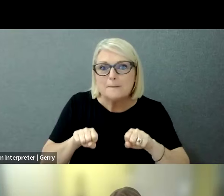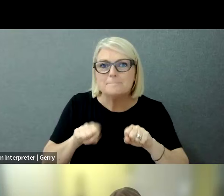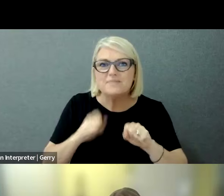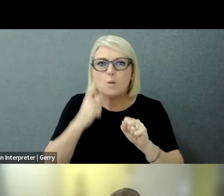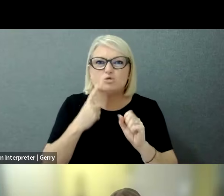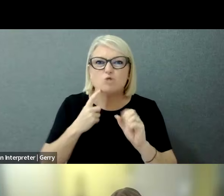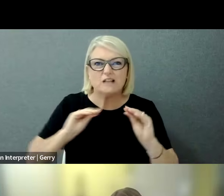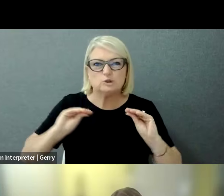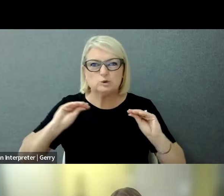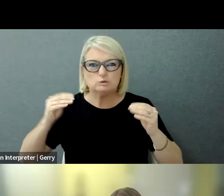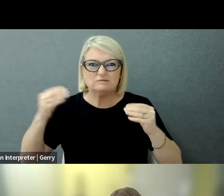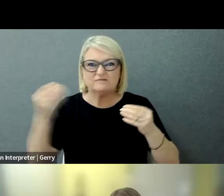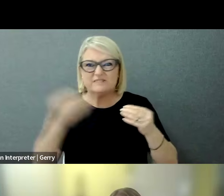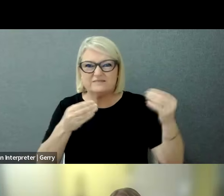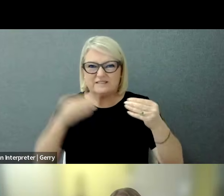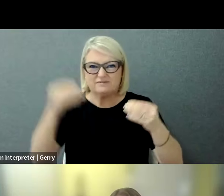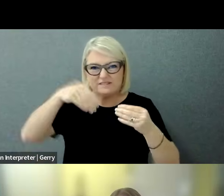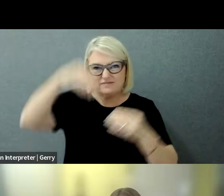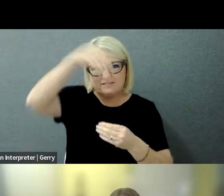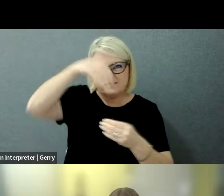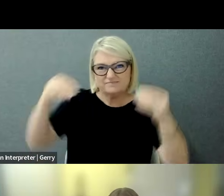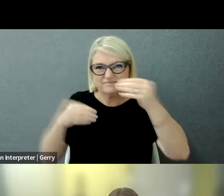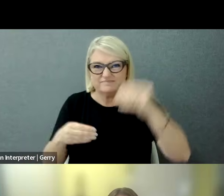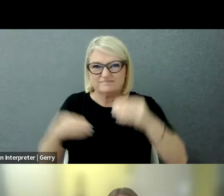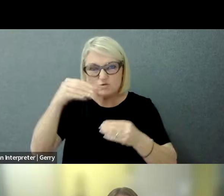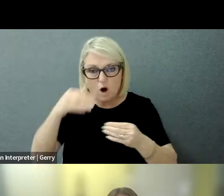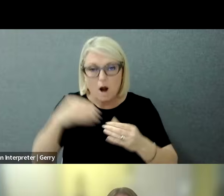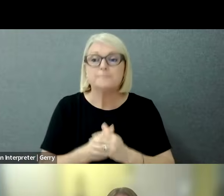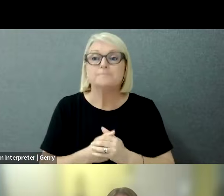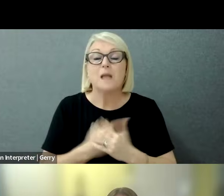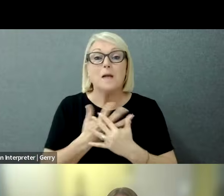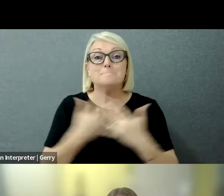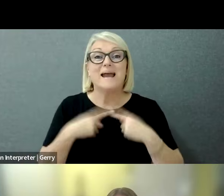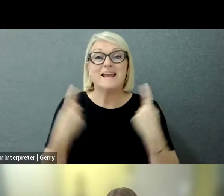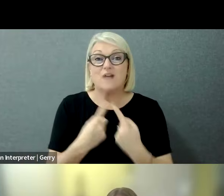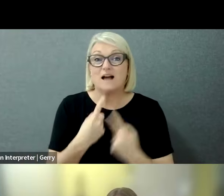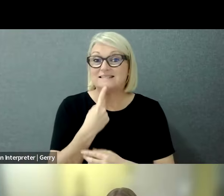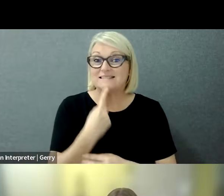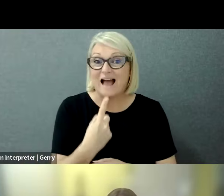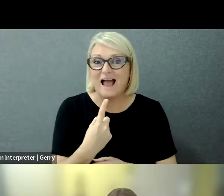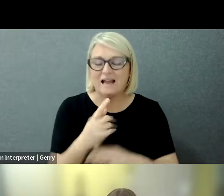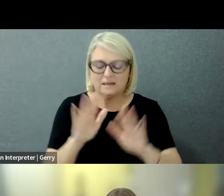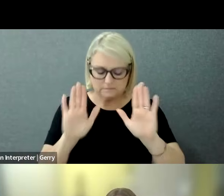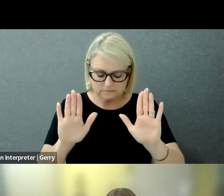possible many of us have been saying, don't make Thriving Kids another eligibility something that